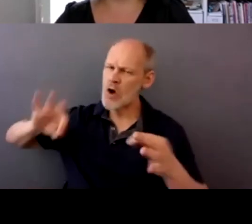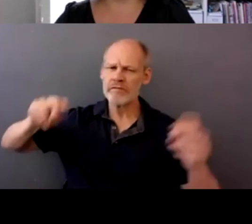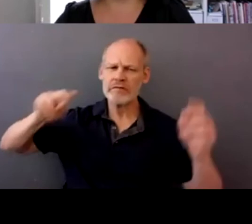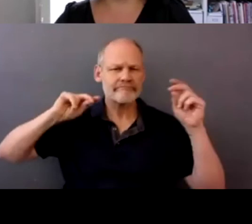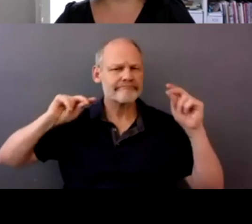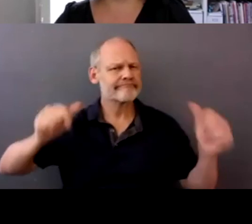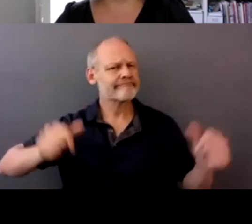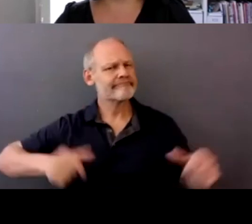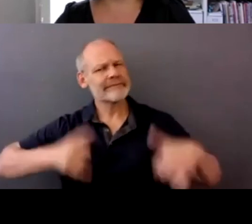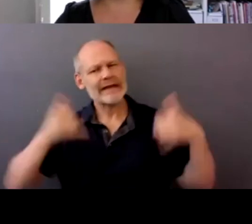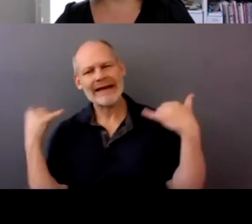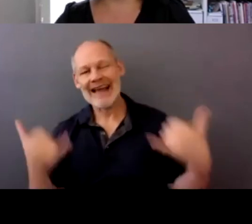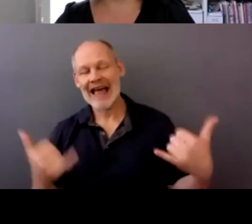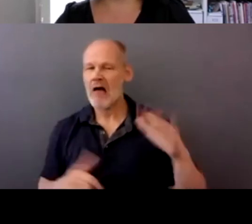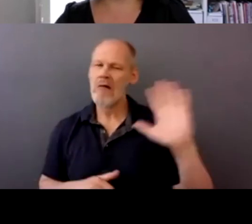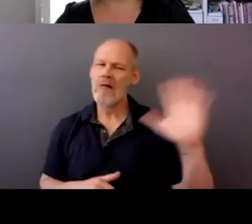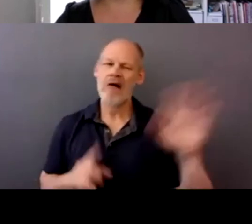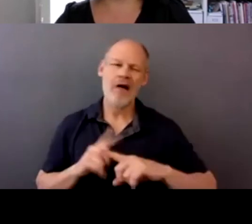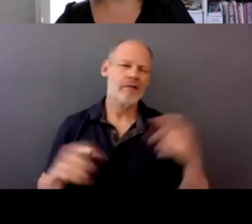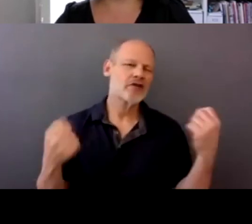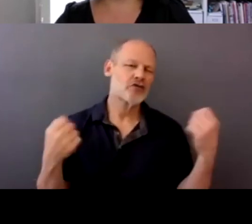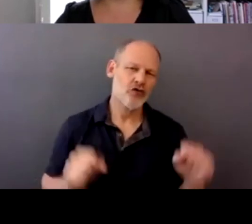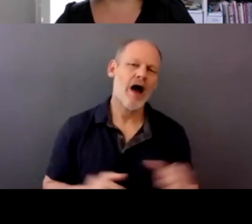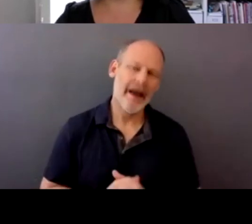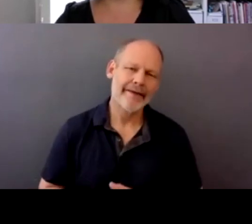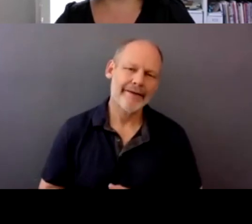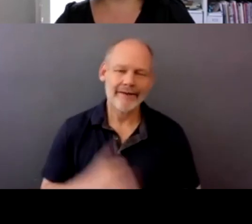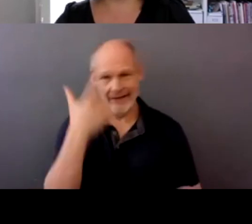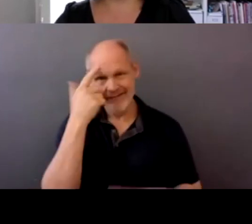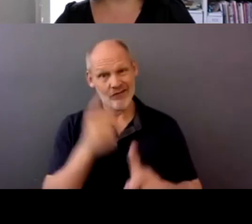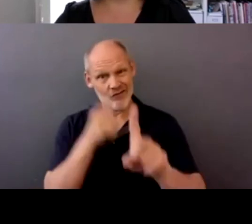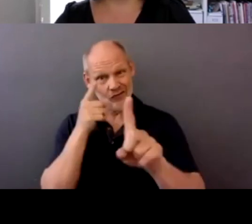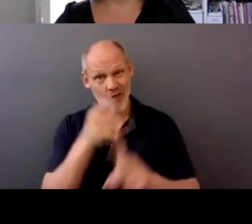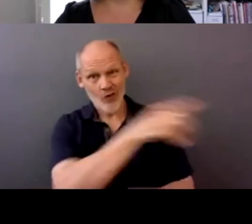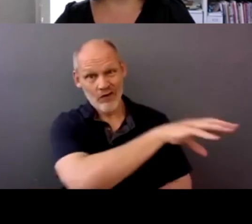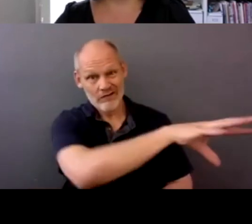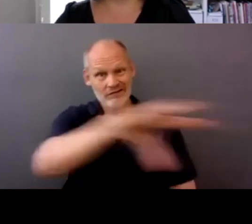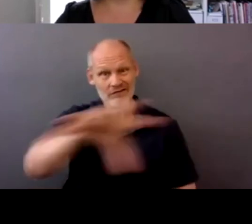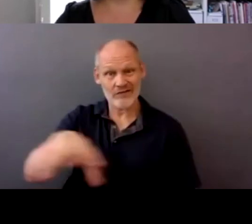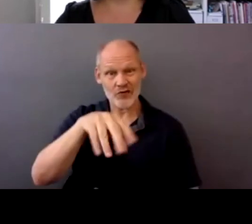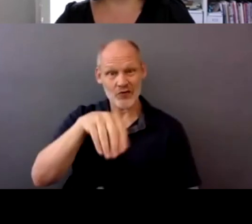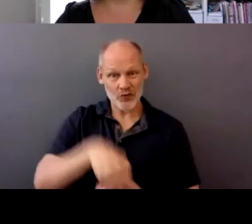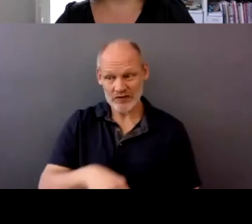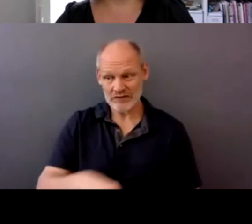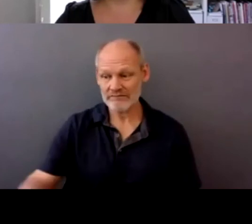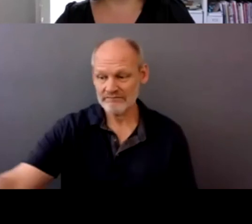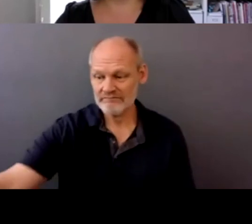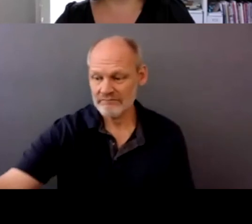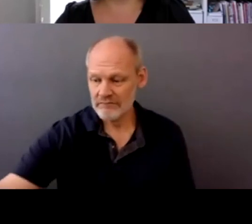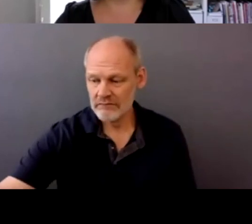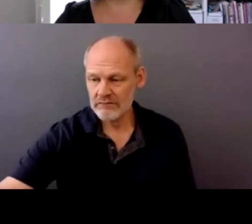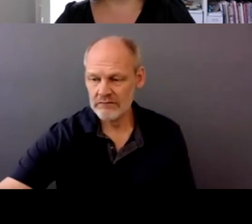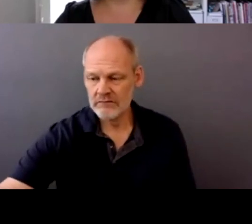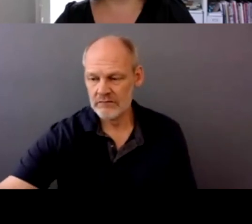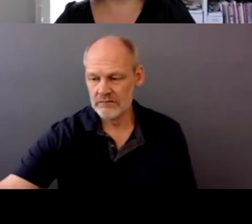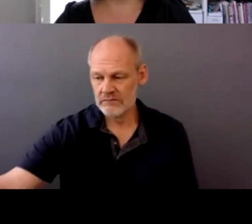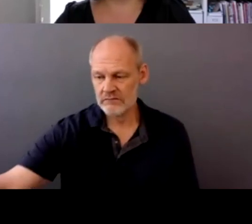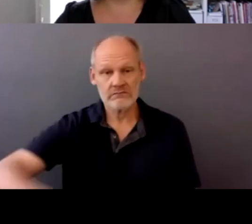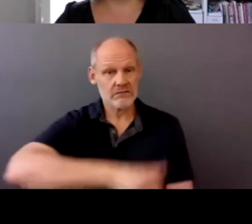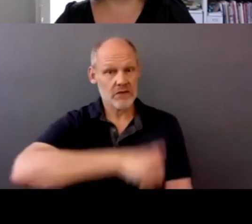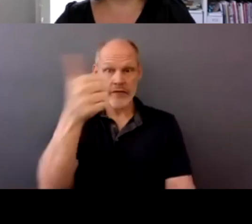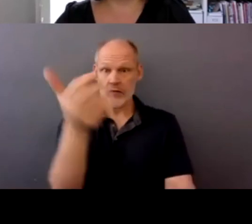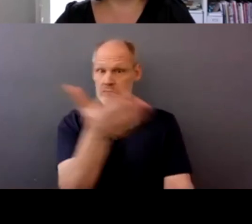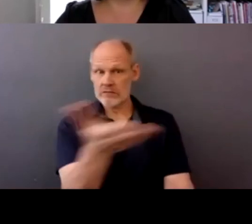we want. Anyone else have any other ways that you are evaluated your programs or knowing that they